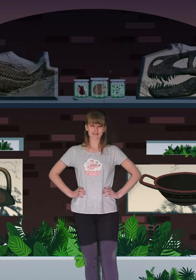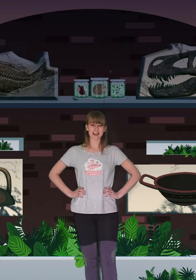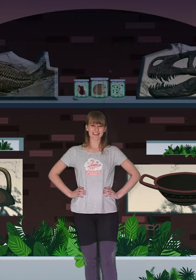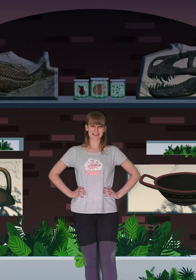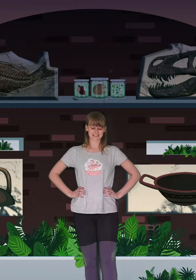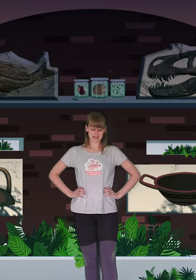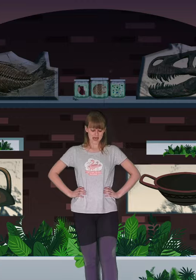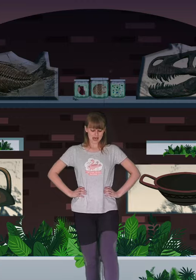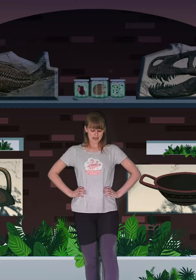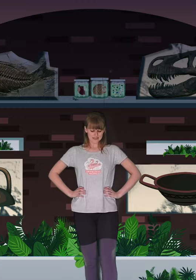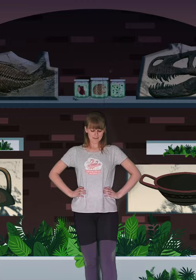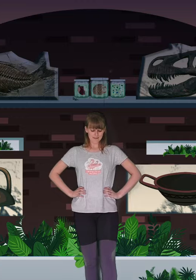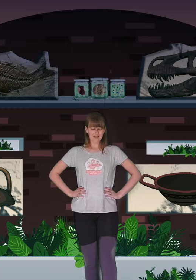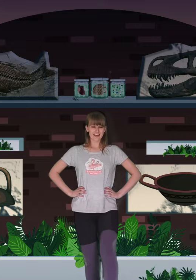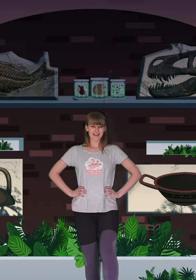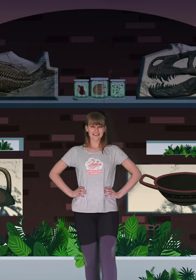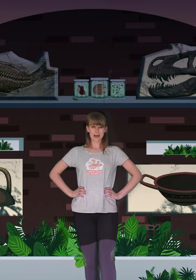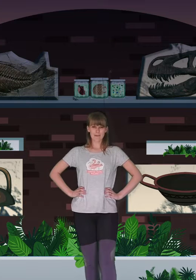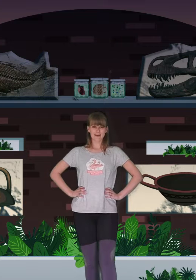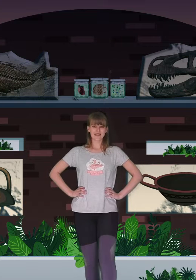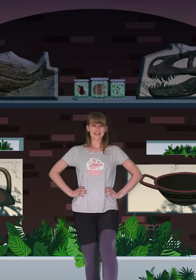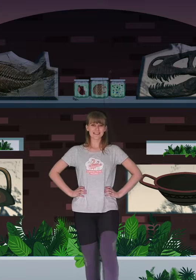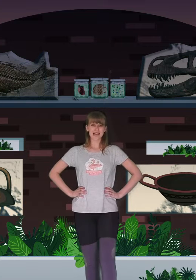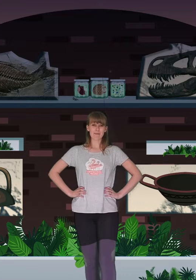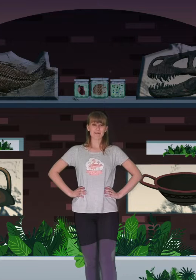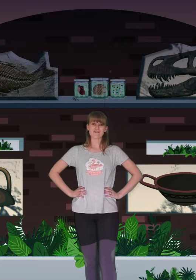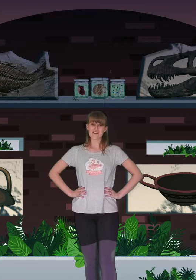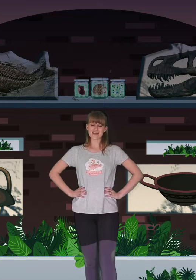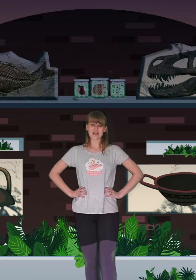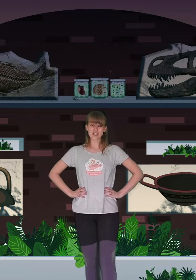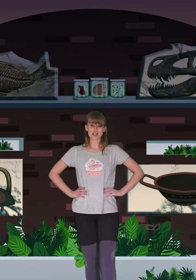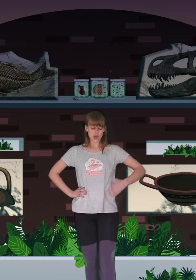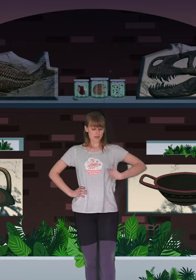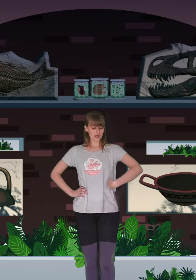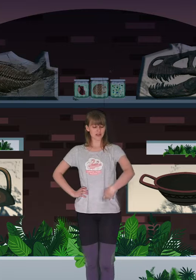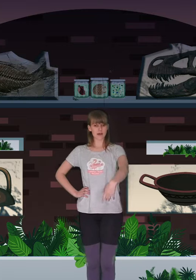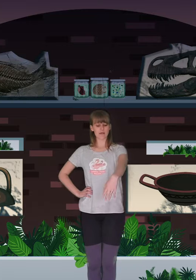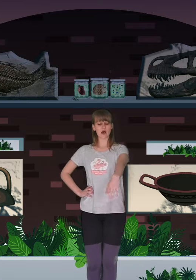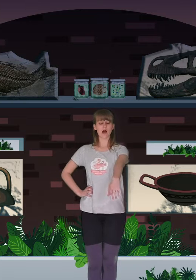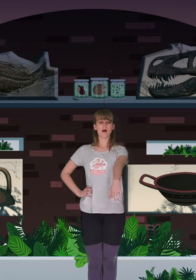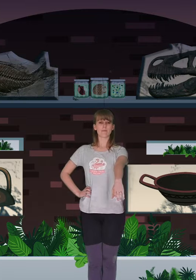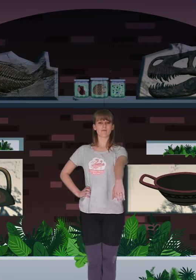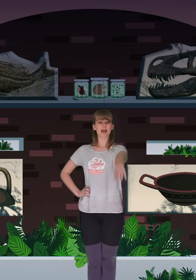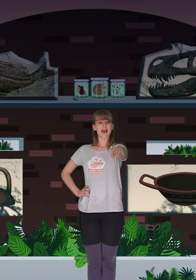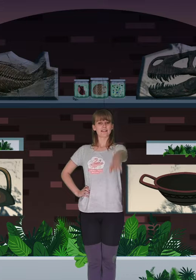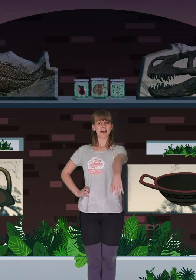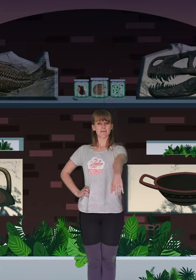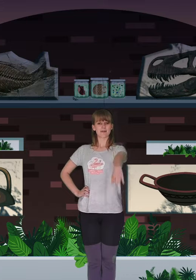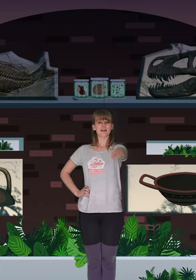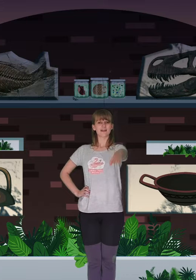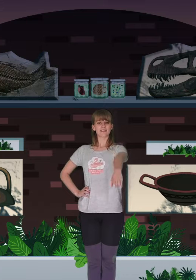like this, tap, tap, tap, very good. We could do that with our arm. Tap, tap, tap.